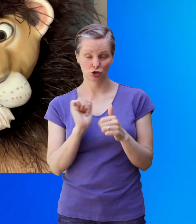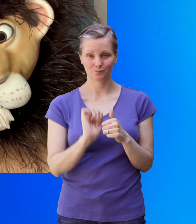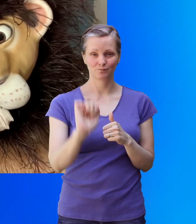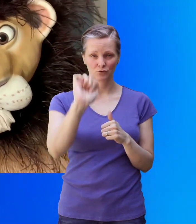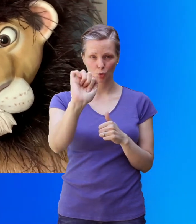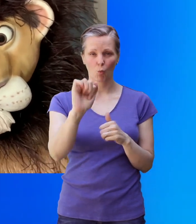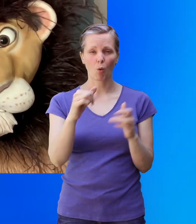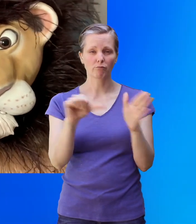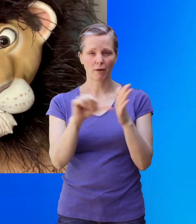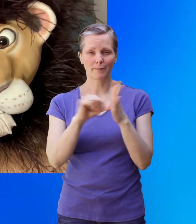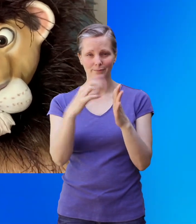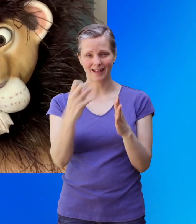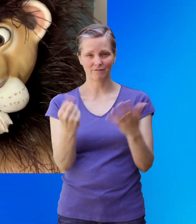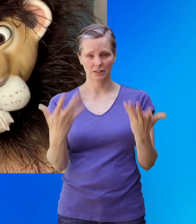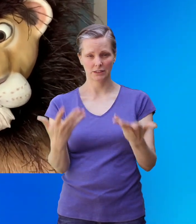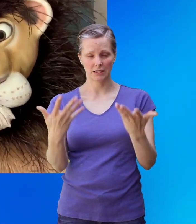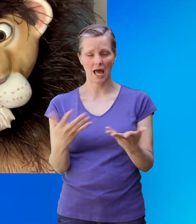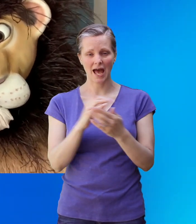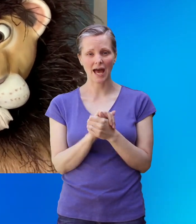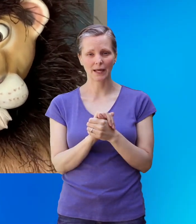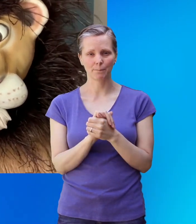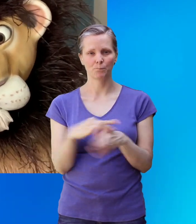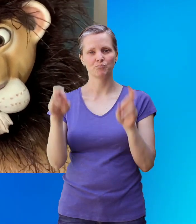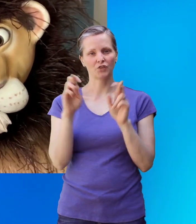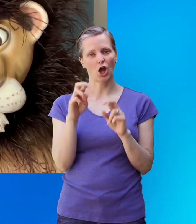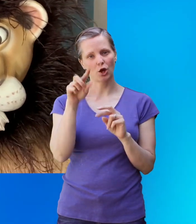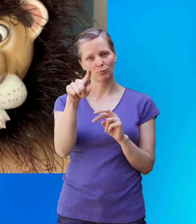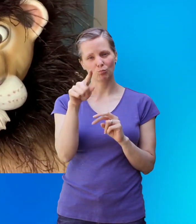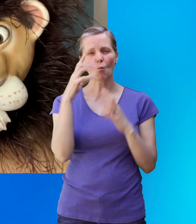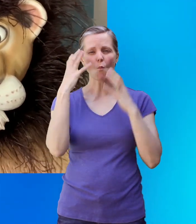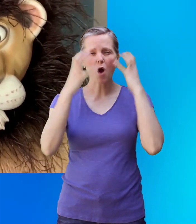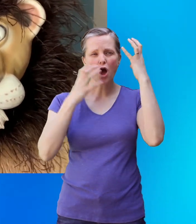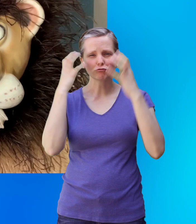that you're maybe having today. And I hope your worries get smaller and